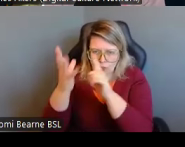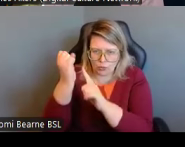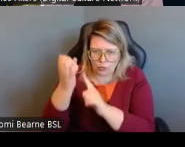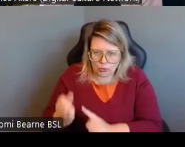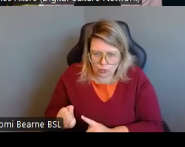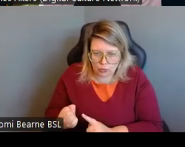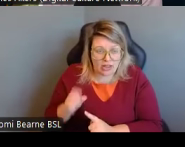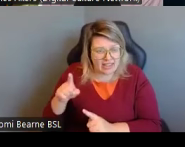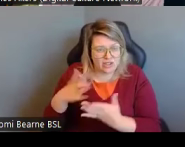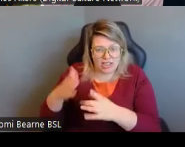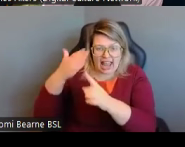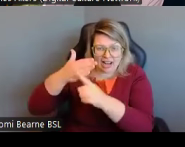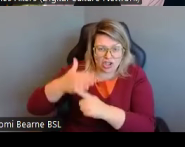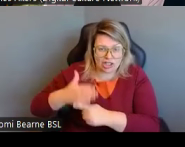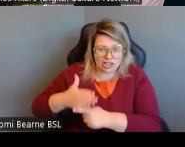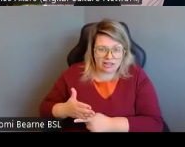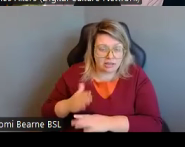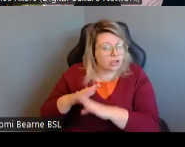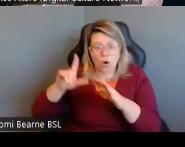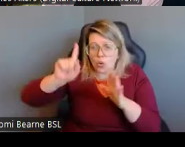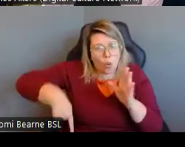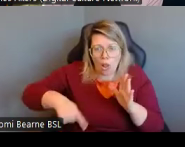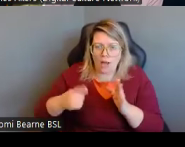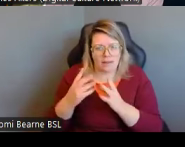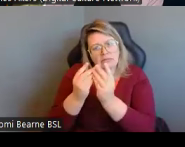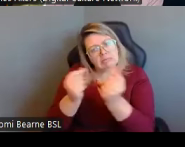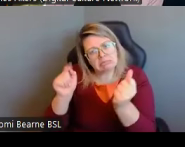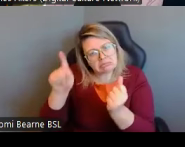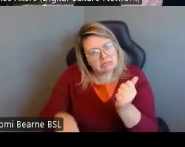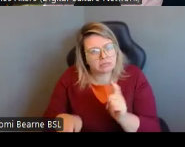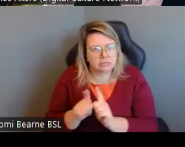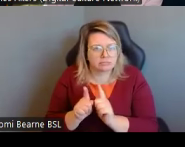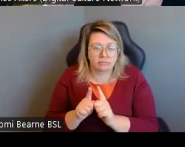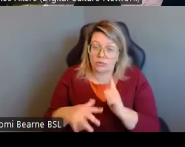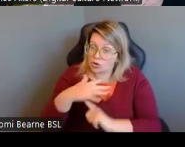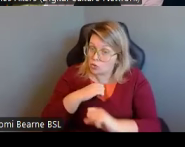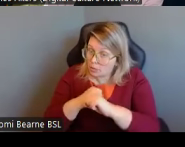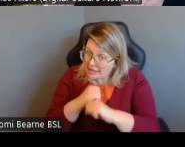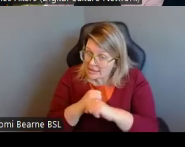They're just some of them, they're not everything. What we're looking at here is like social media adverts to build awareness.